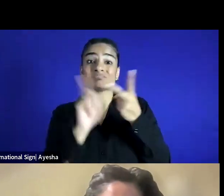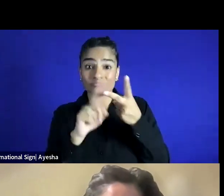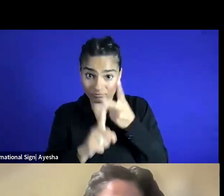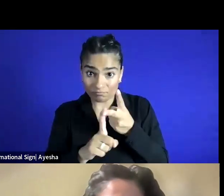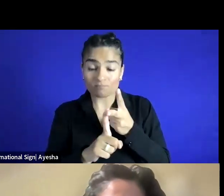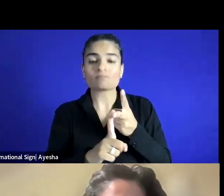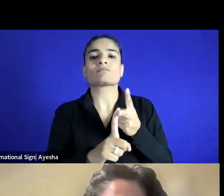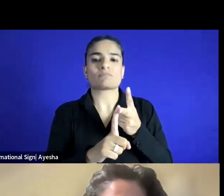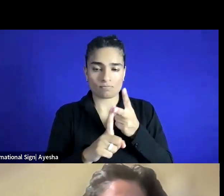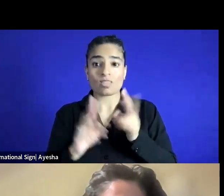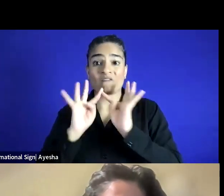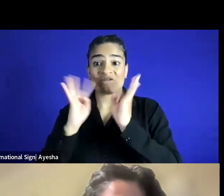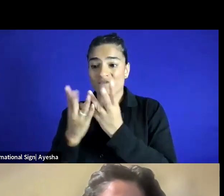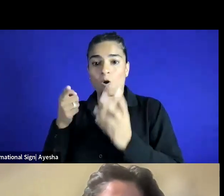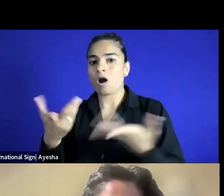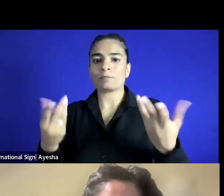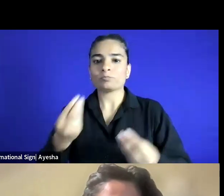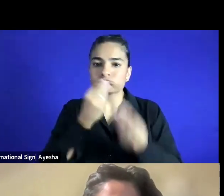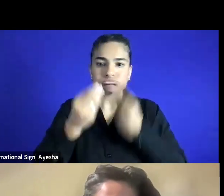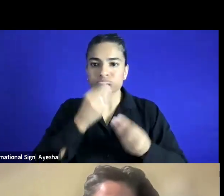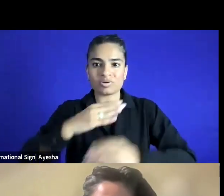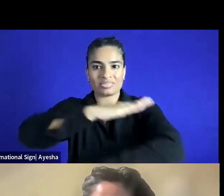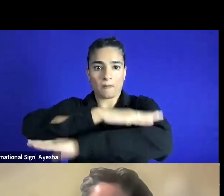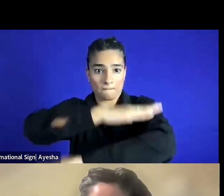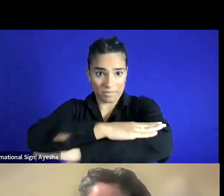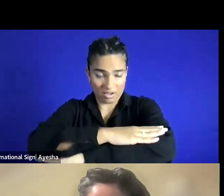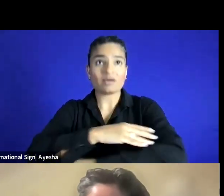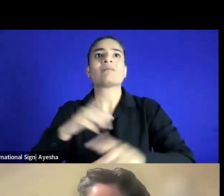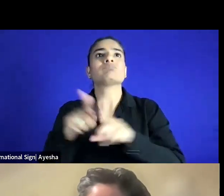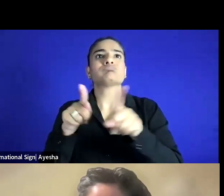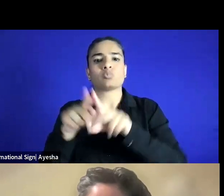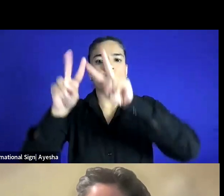So this is where all the conversations that, if somebody has written something,